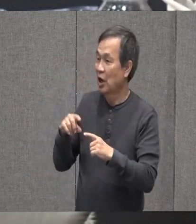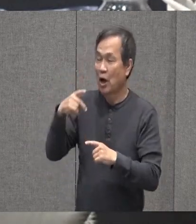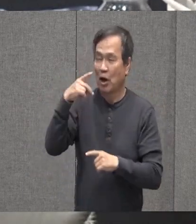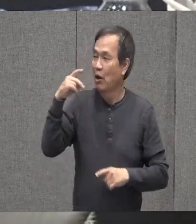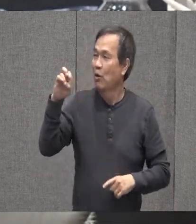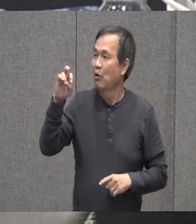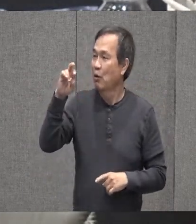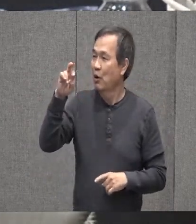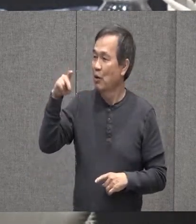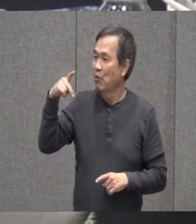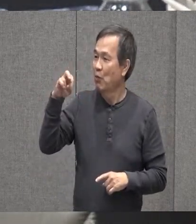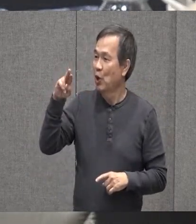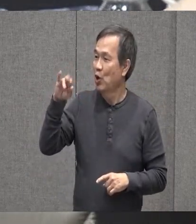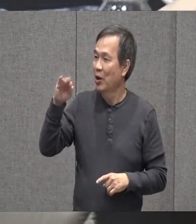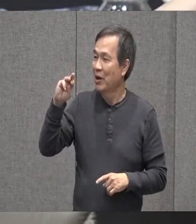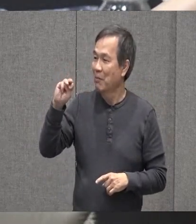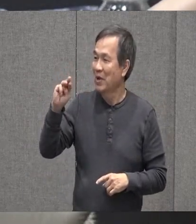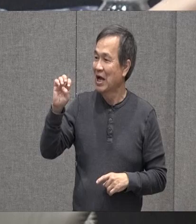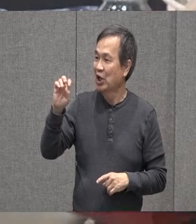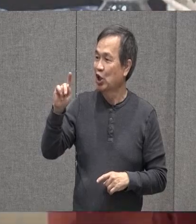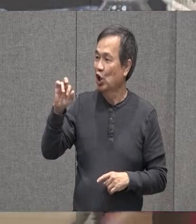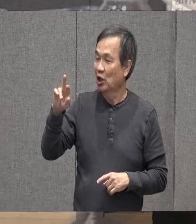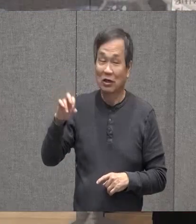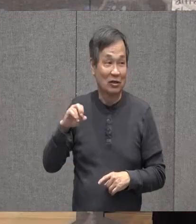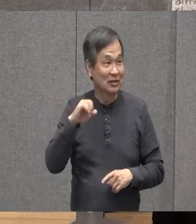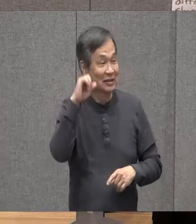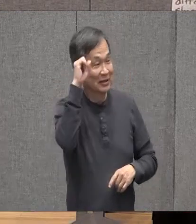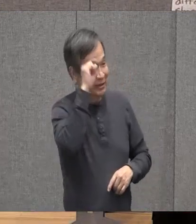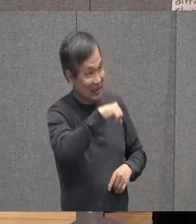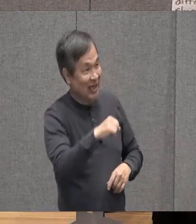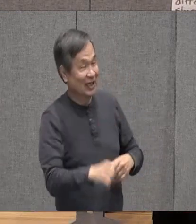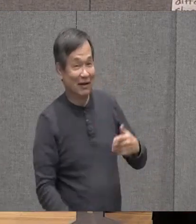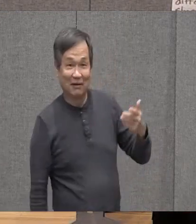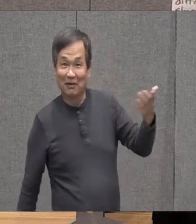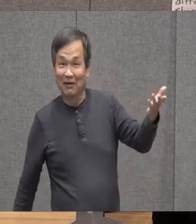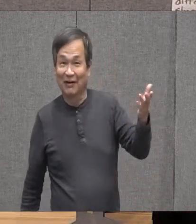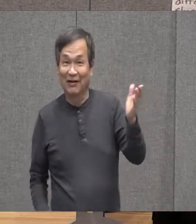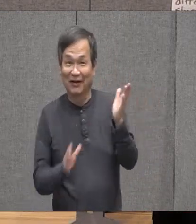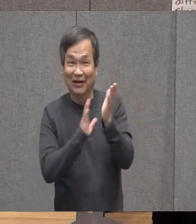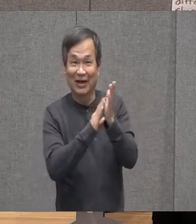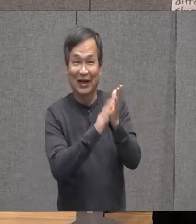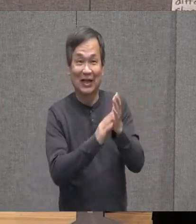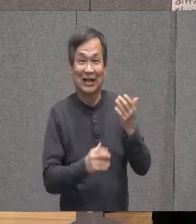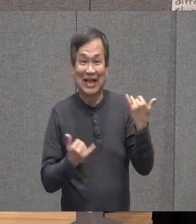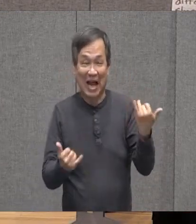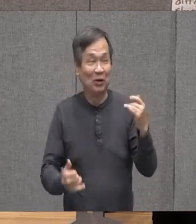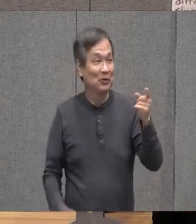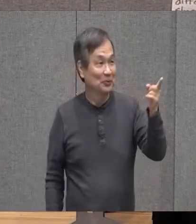I know around is perimeter. Am I right? [Karnas] Ding ding ding ding ding! She is right. Alright, here we go. Next word.